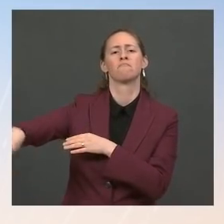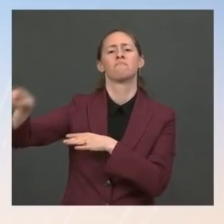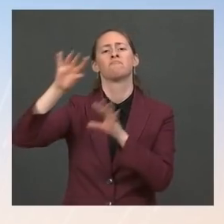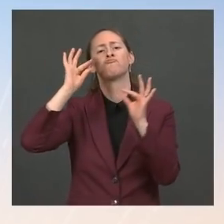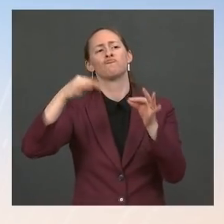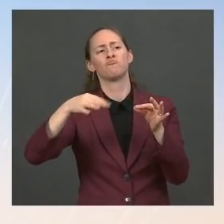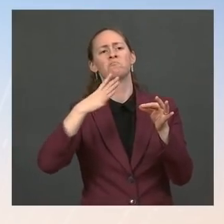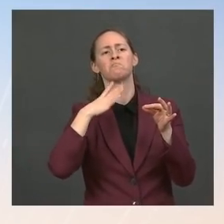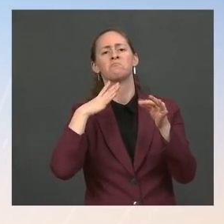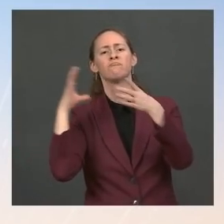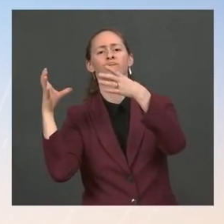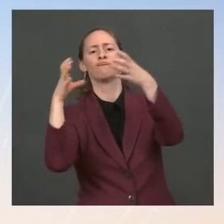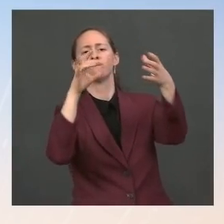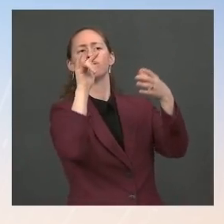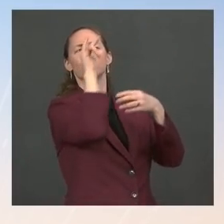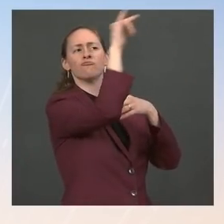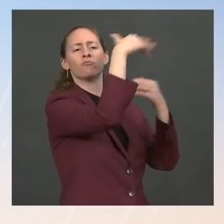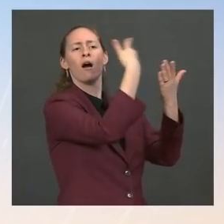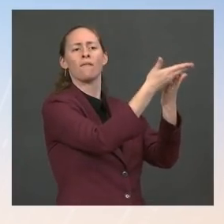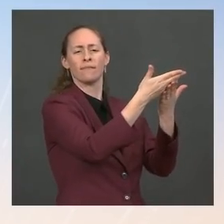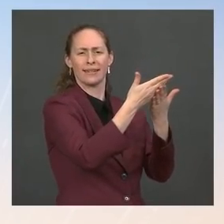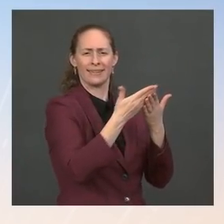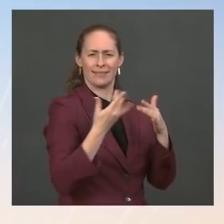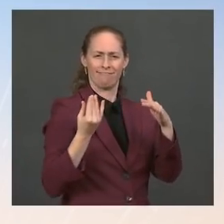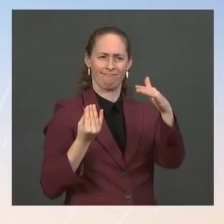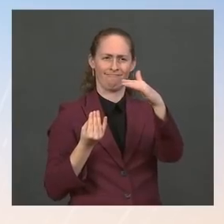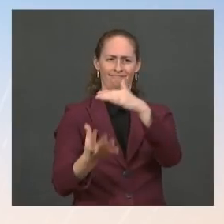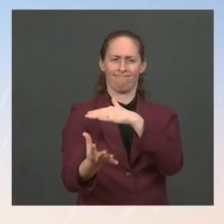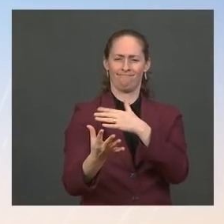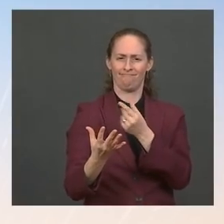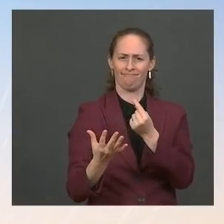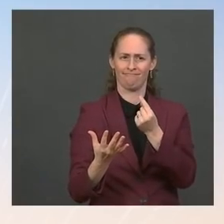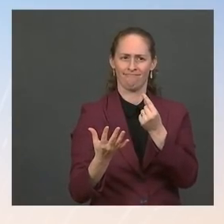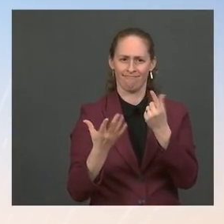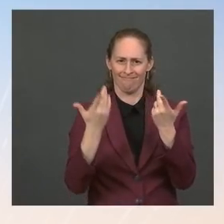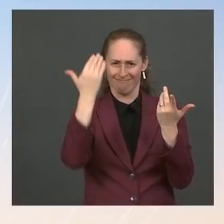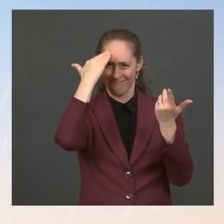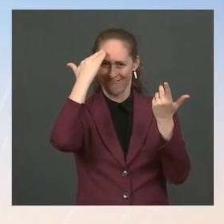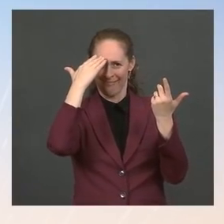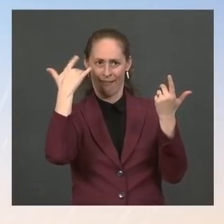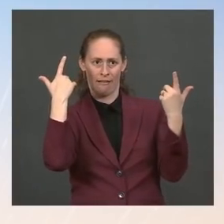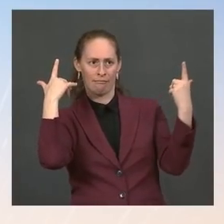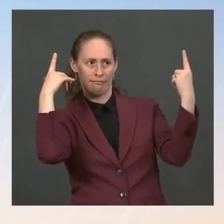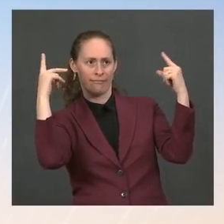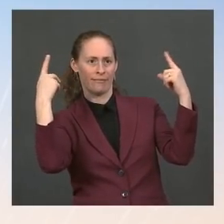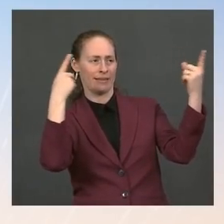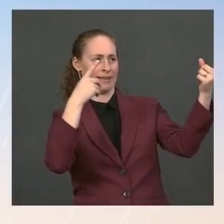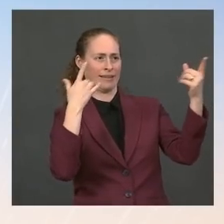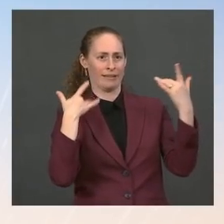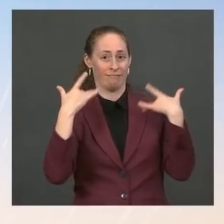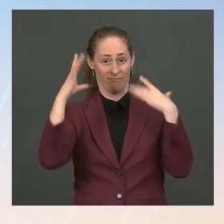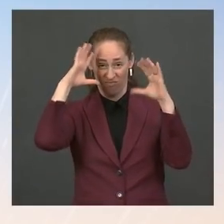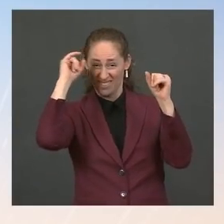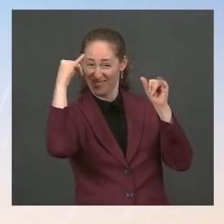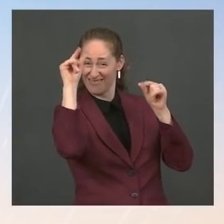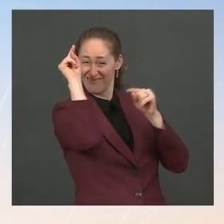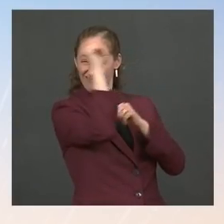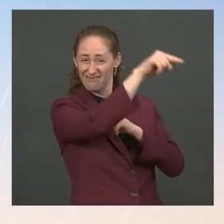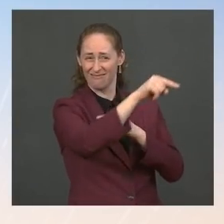would that be a problematic situation for the President? Ms. Psaki: Well, I understand why, but we're getting a few steps ahead of where we are. I will also note for all of your planning purposes --